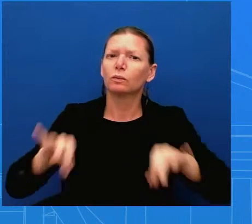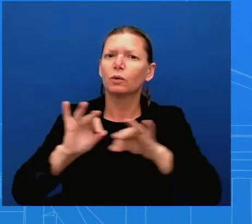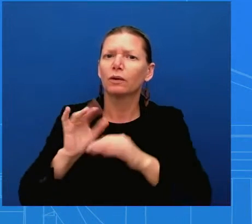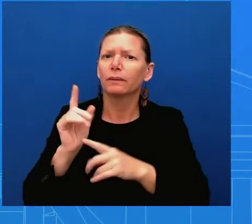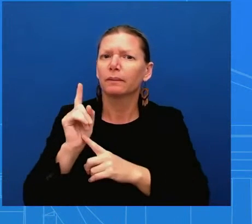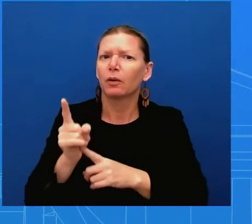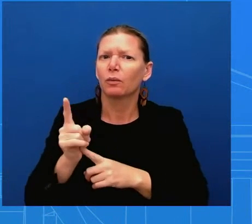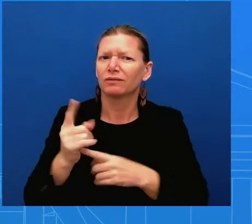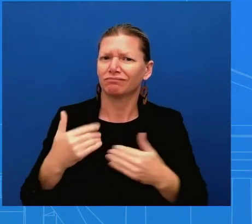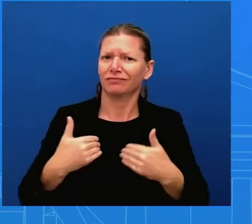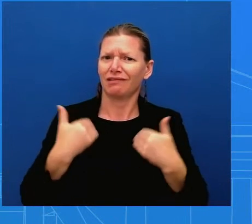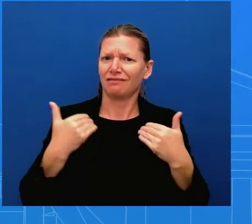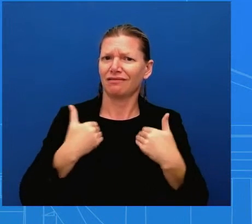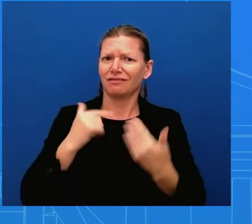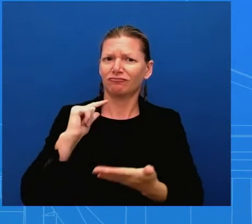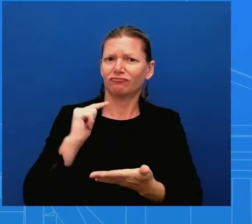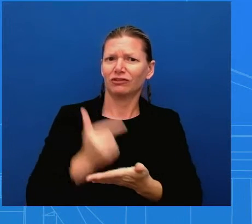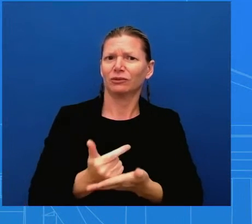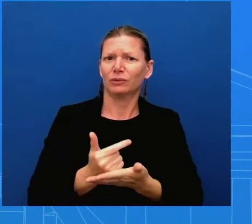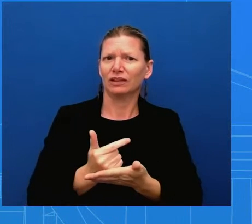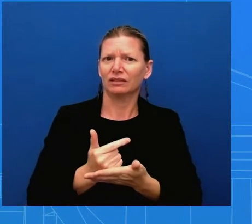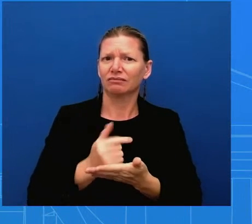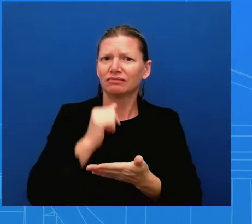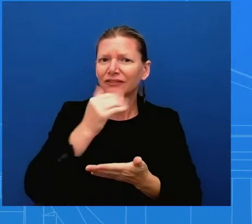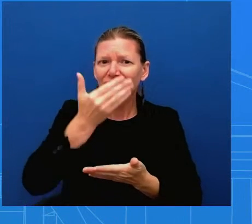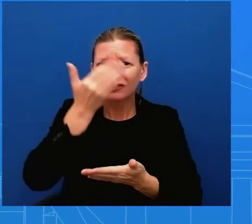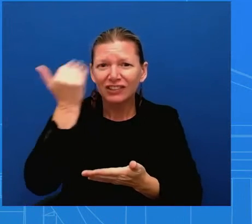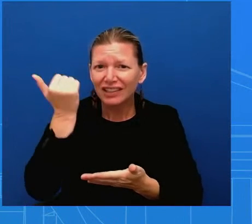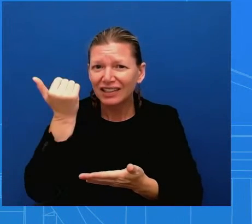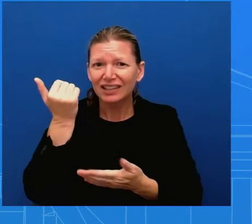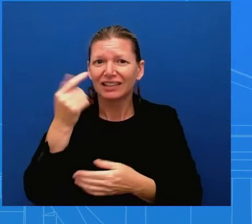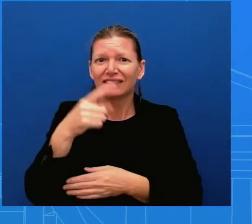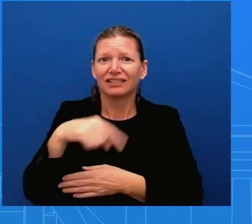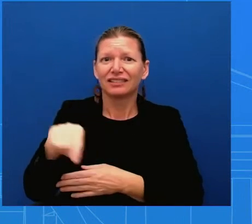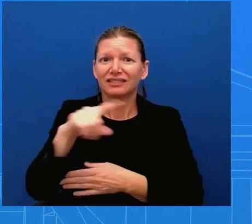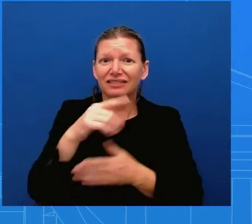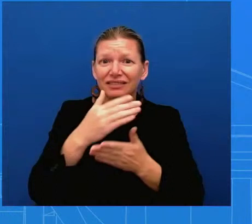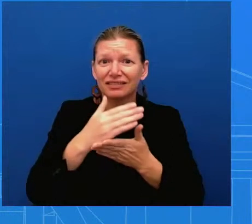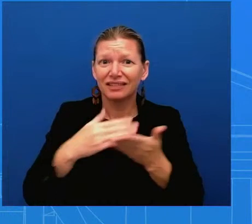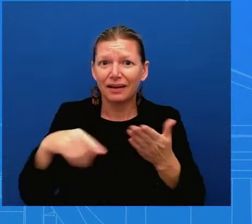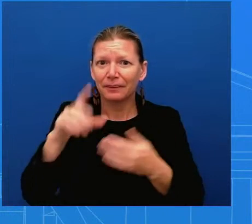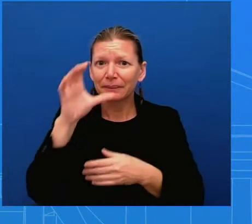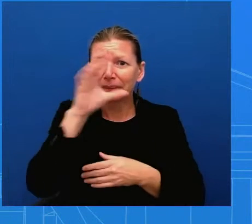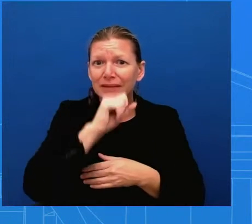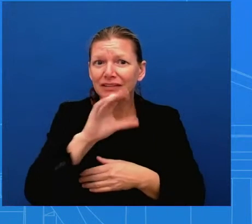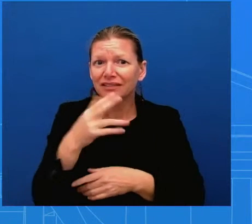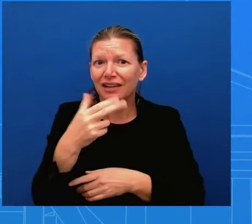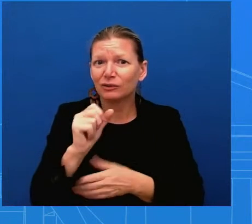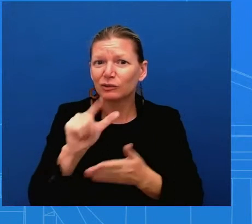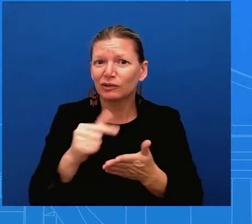from high school because of the pandemic. And this is going to be a celebration for them -- an opportunity to have a commencement,